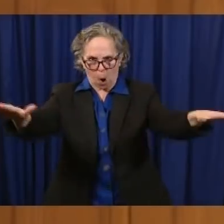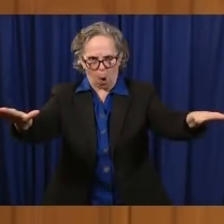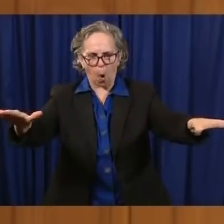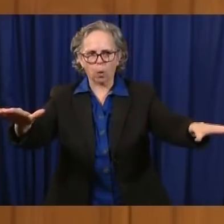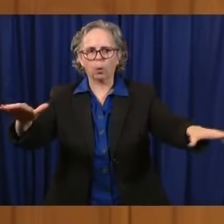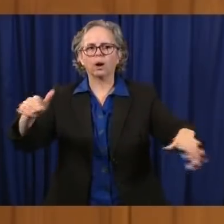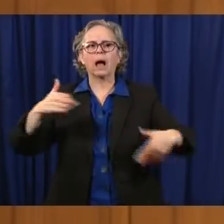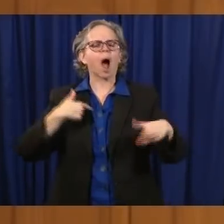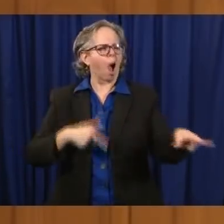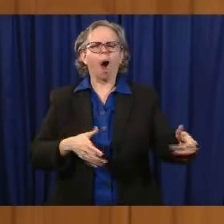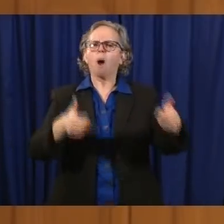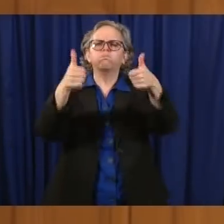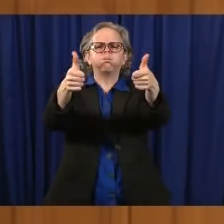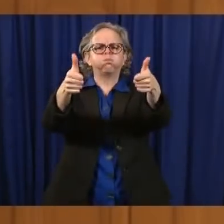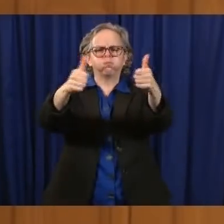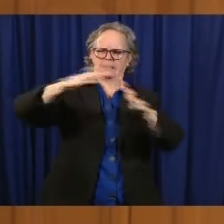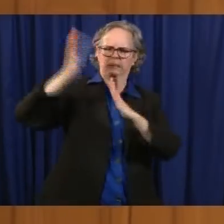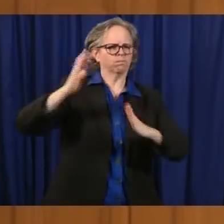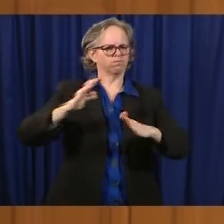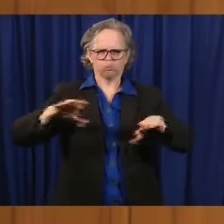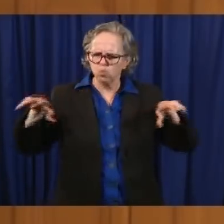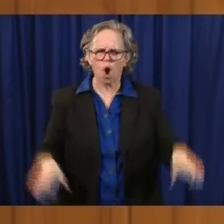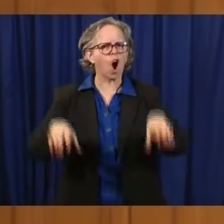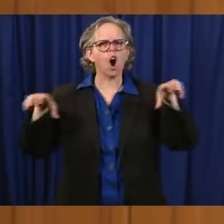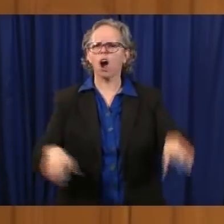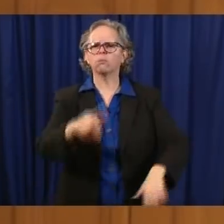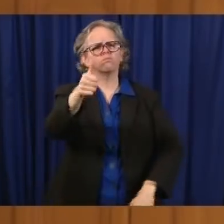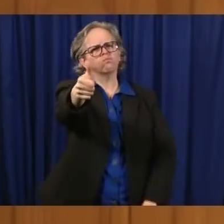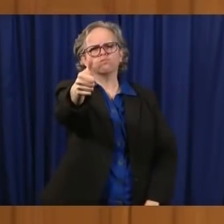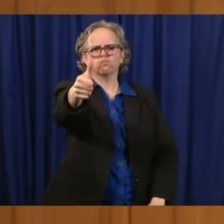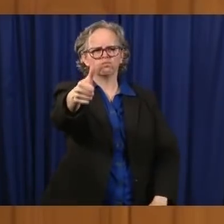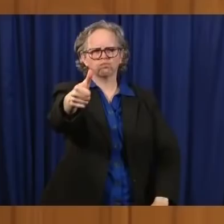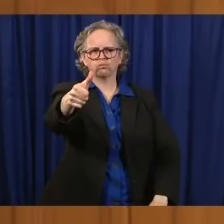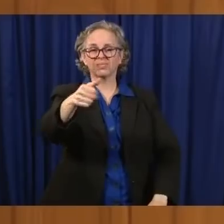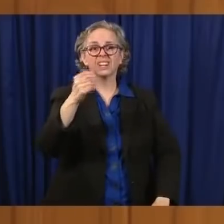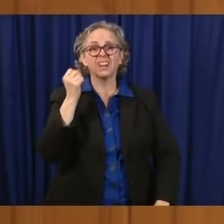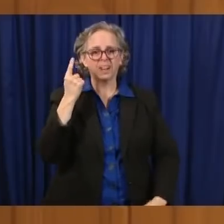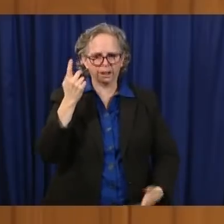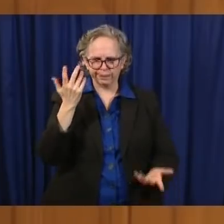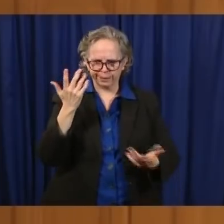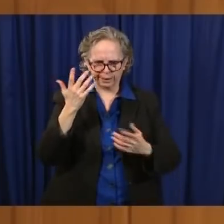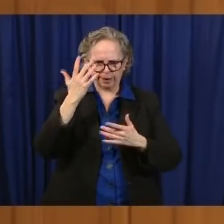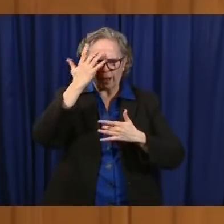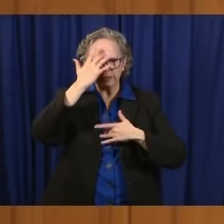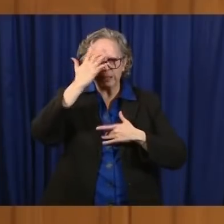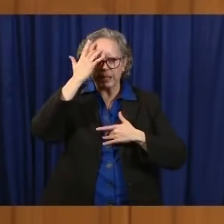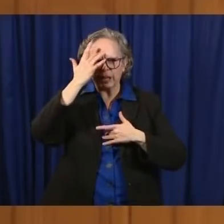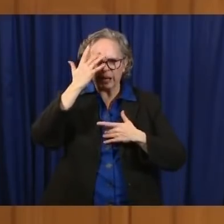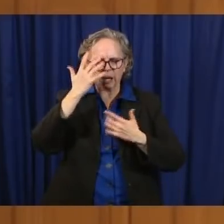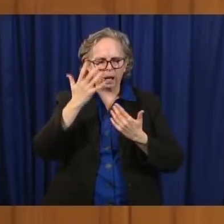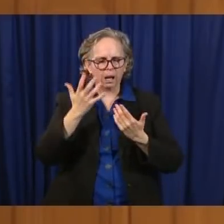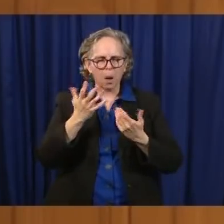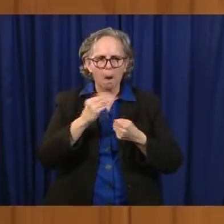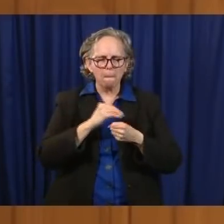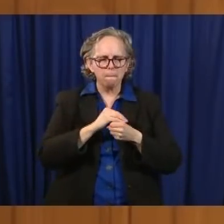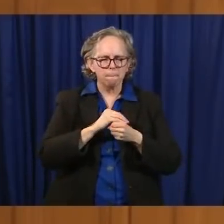WANT TO TELL FOLKS, PROCEED WITH CAUTION, IT'S NOT THE FAULT OF A NURSING HOME, MOST NURSING HOMES ARE DOING AN